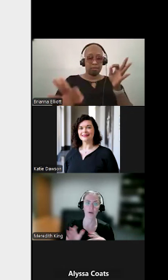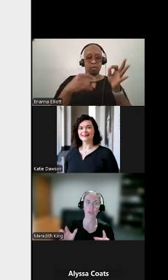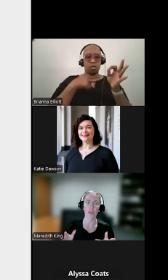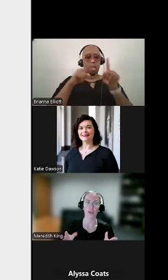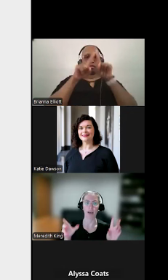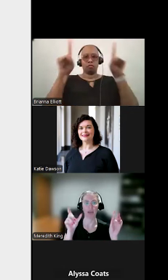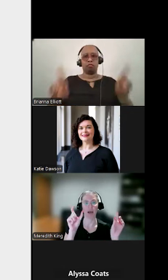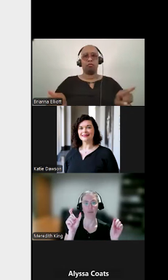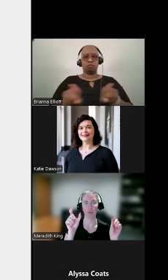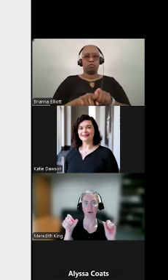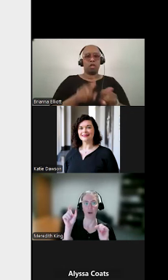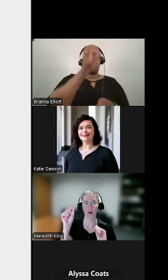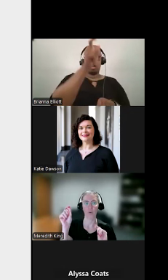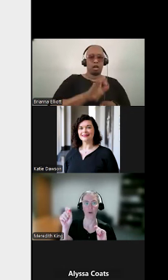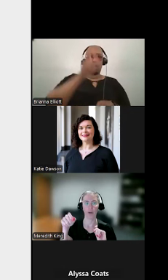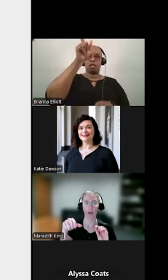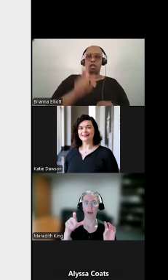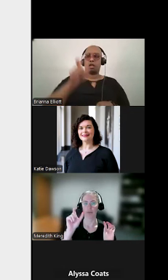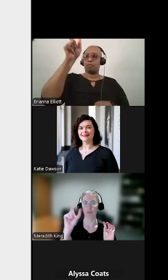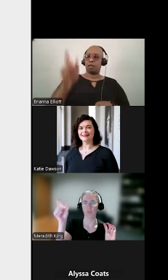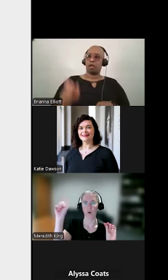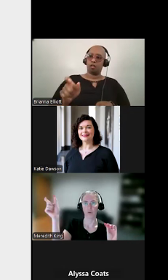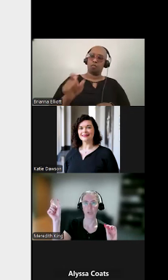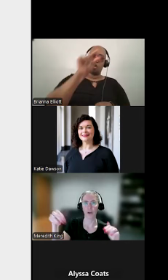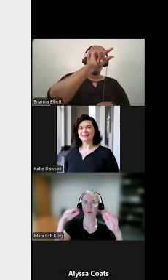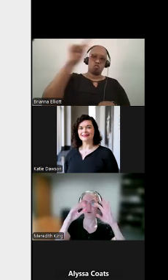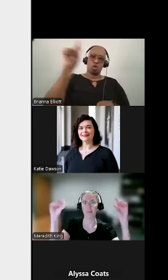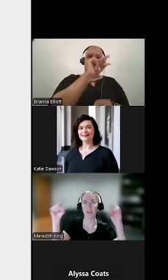rows, you would have like column header, row, uh row two, and you would have the